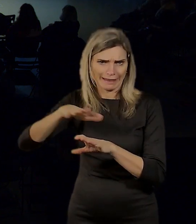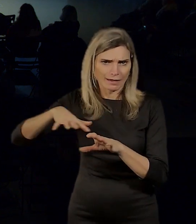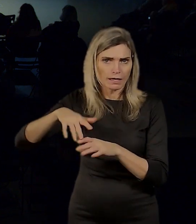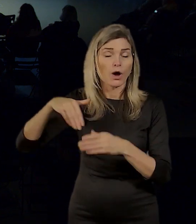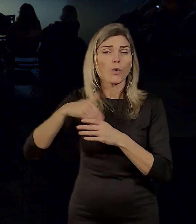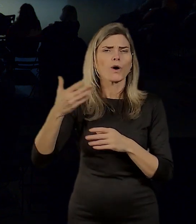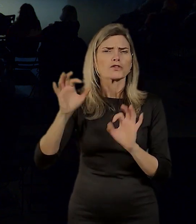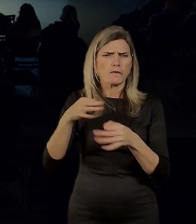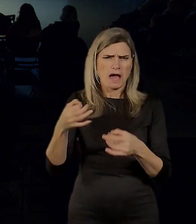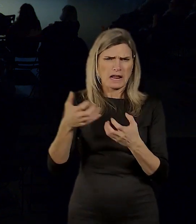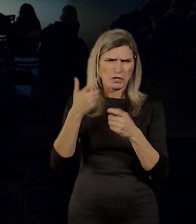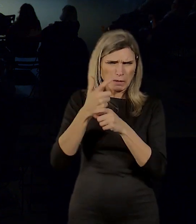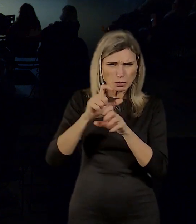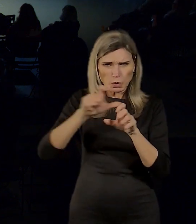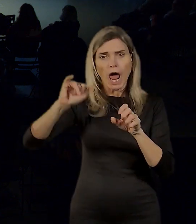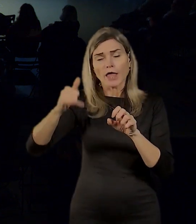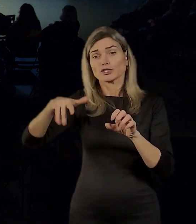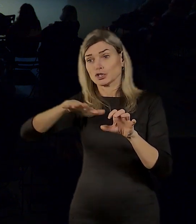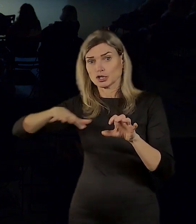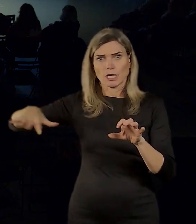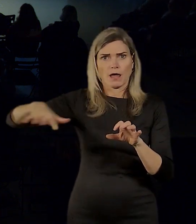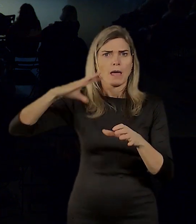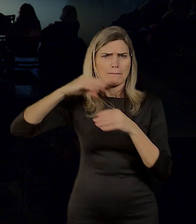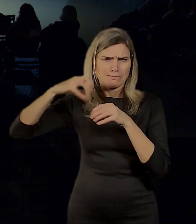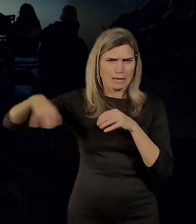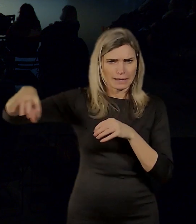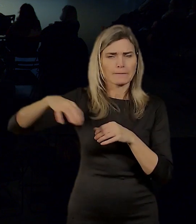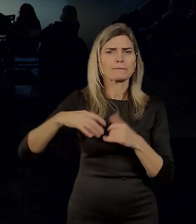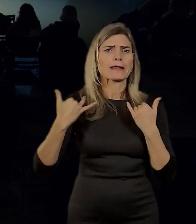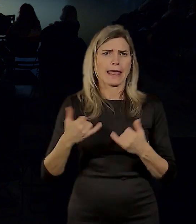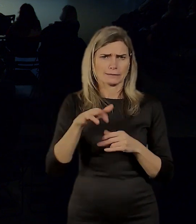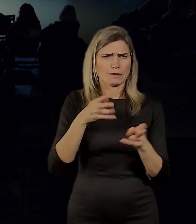the railway line to the north or south is about 20 minutes away. So that was the reason for how to get